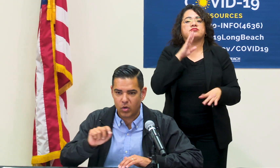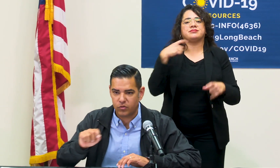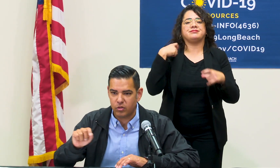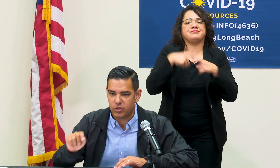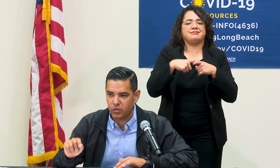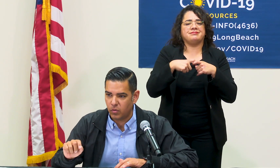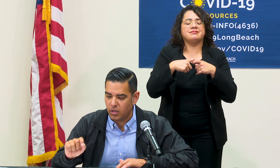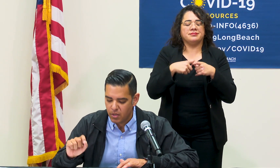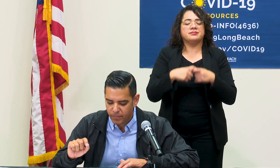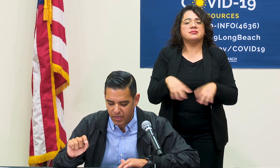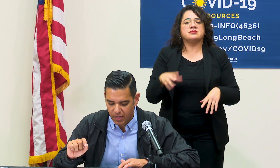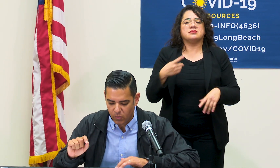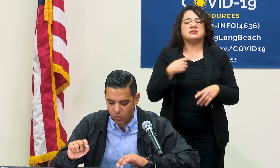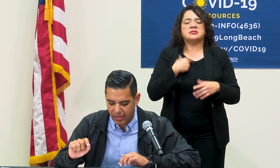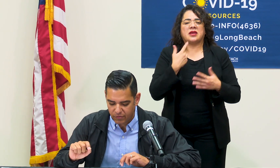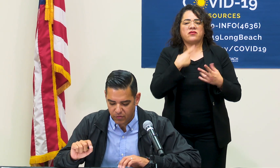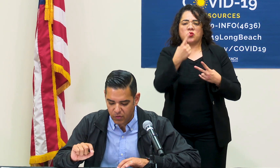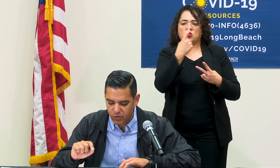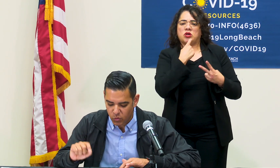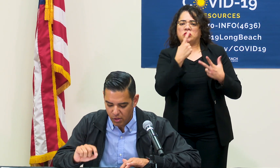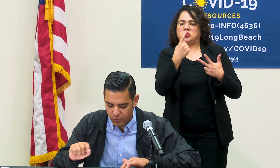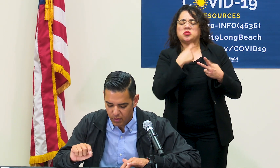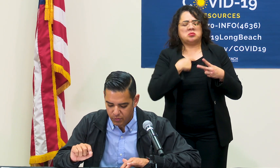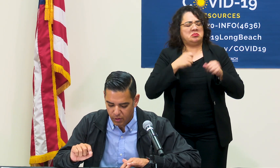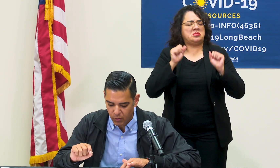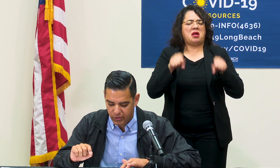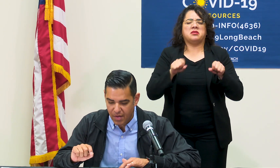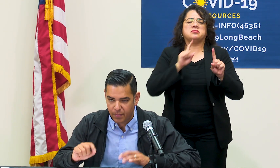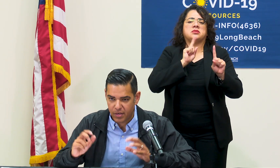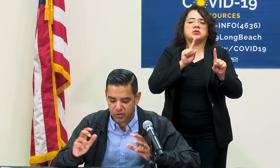question or two, we'll answer those as well as we're closing up I'm gonna just